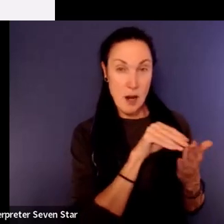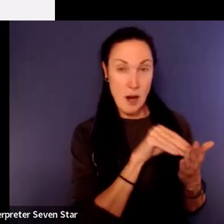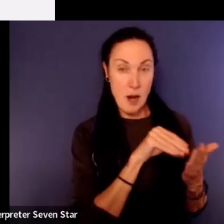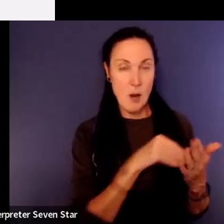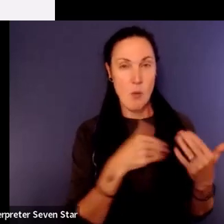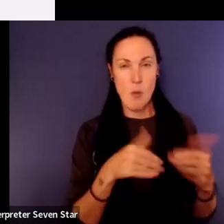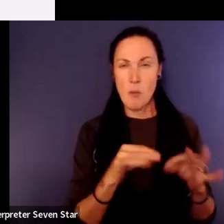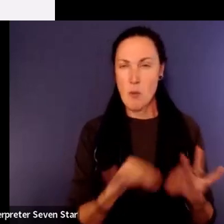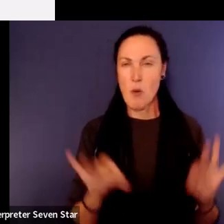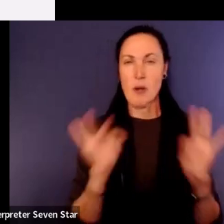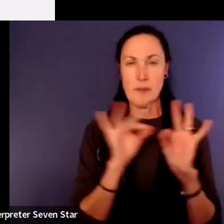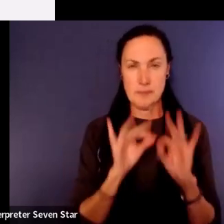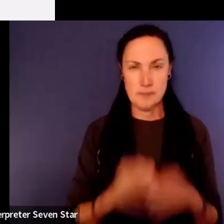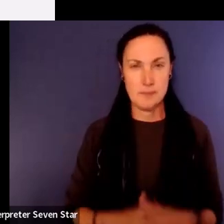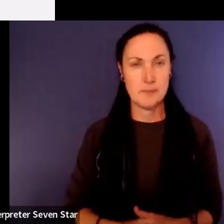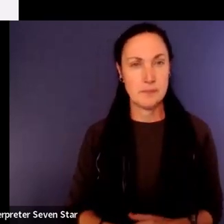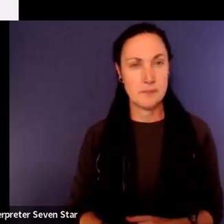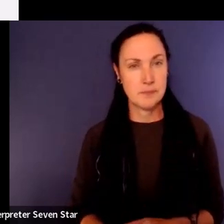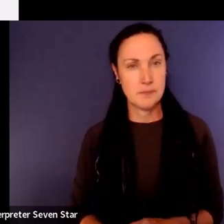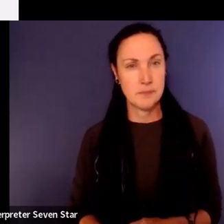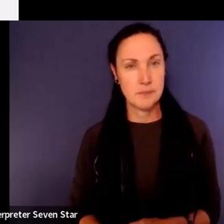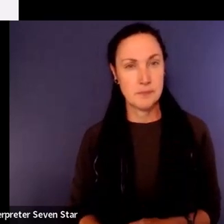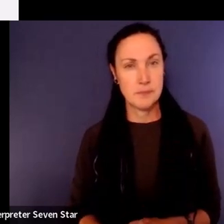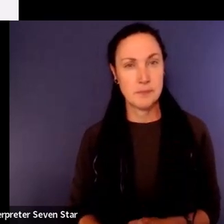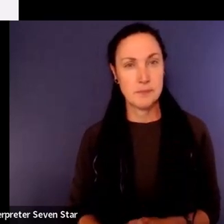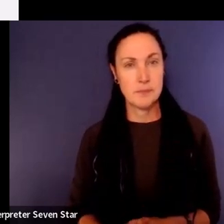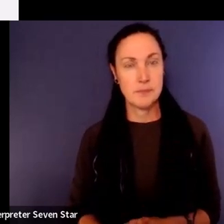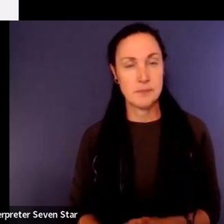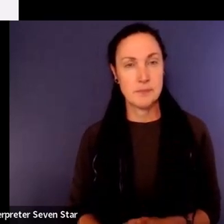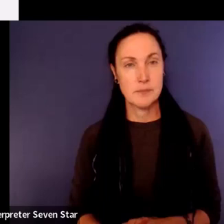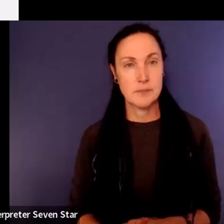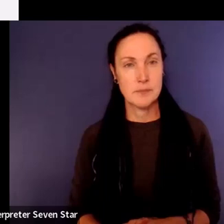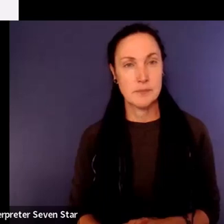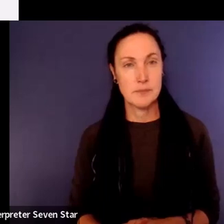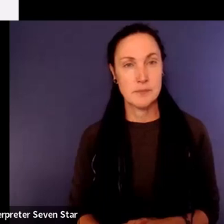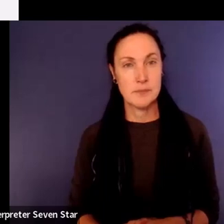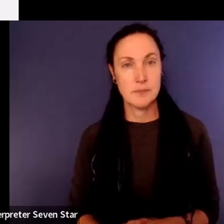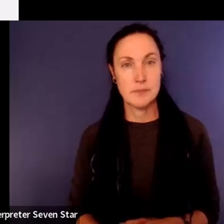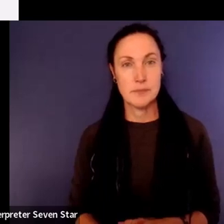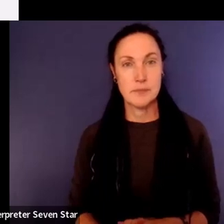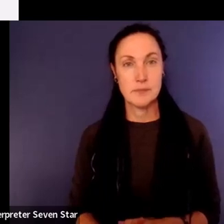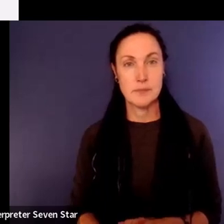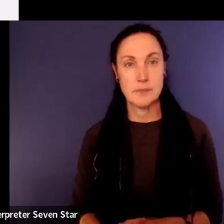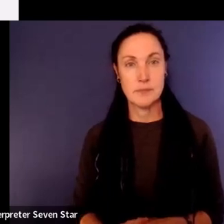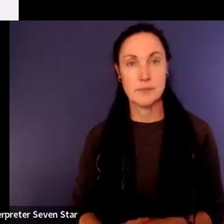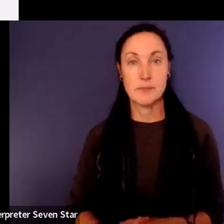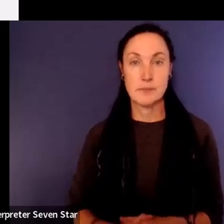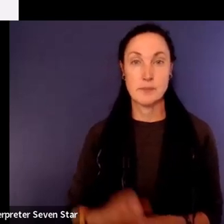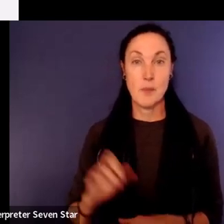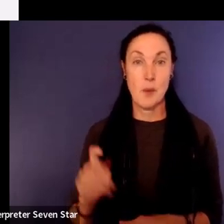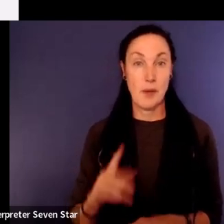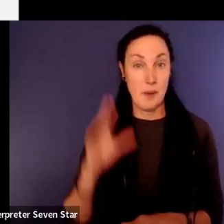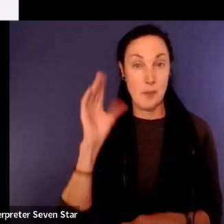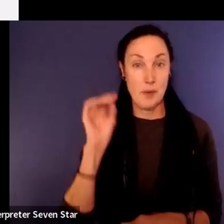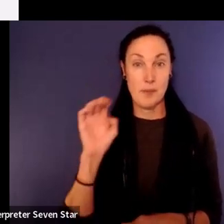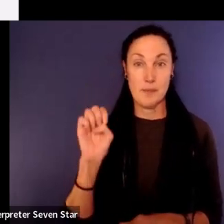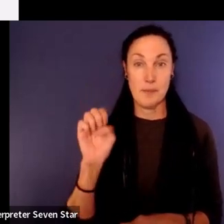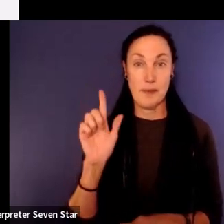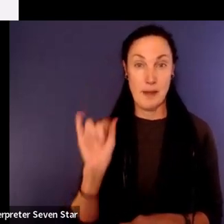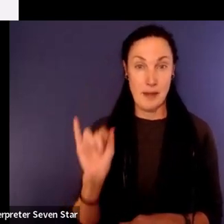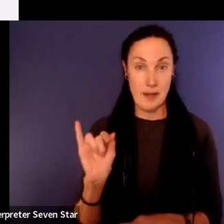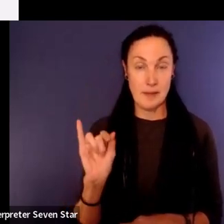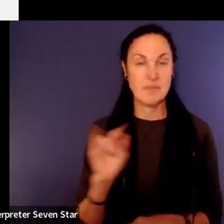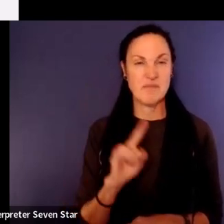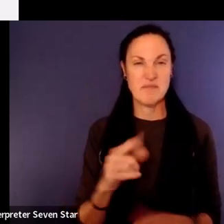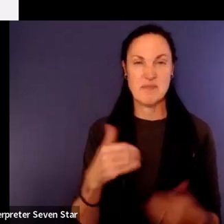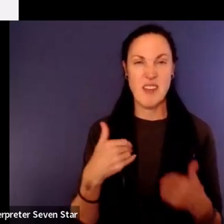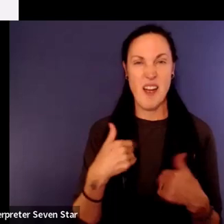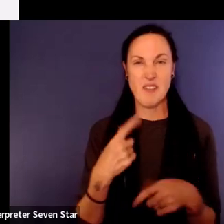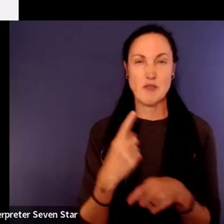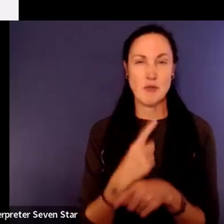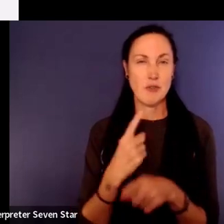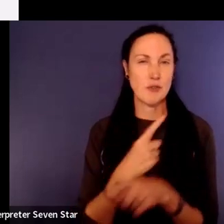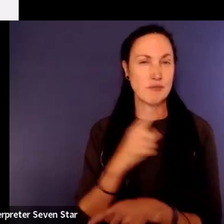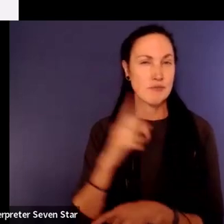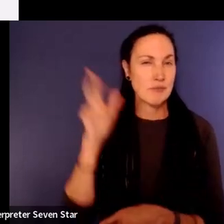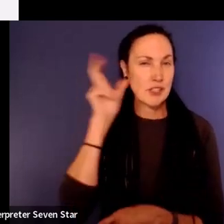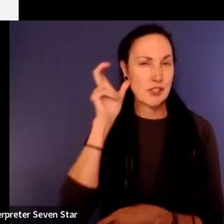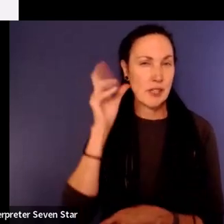Okay, so this is Eli. Eli has typical vision and hearing. In the following video,